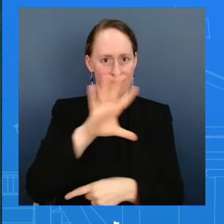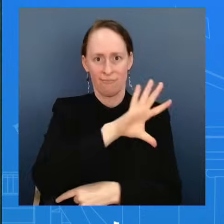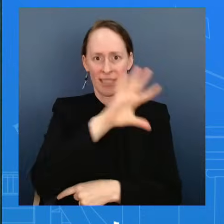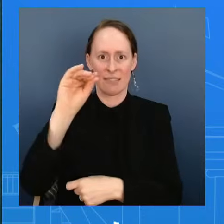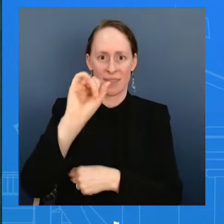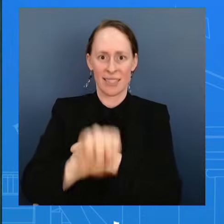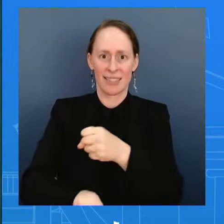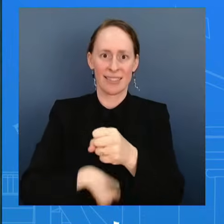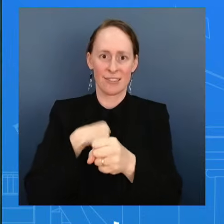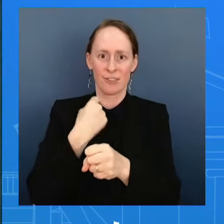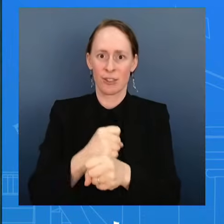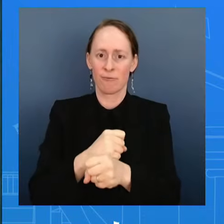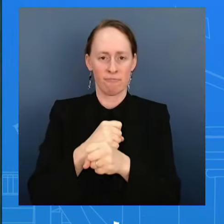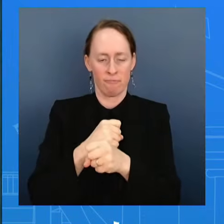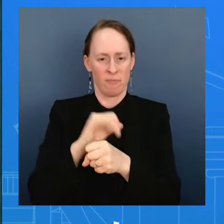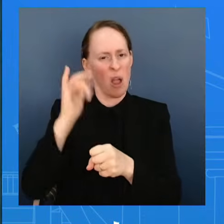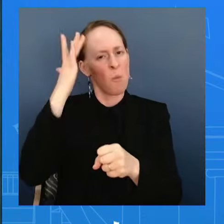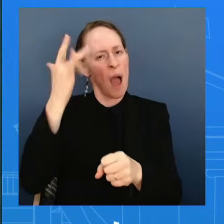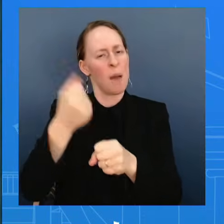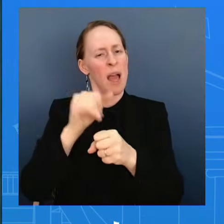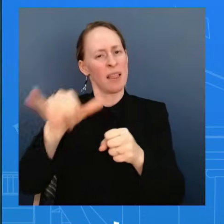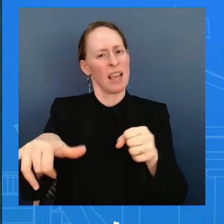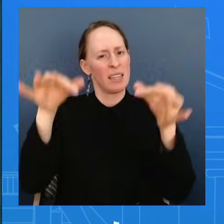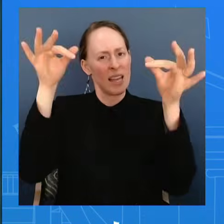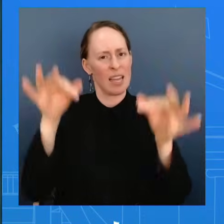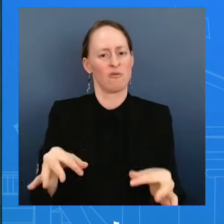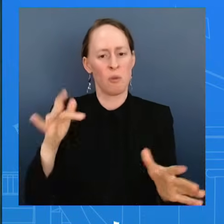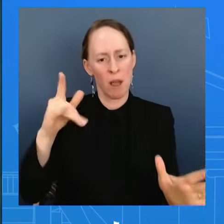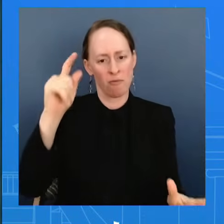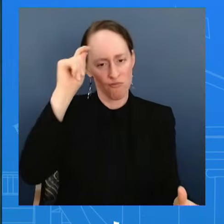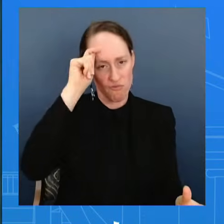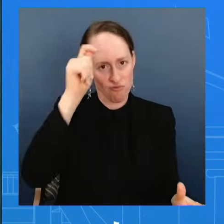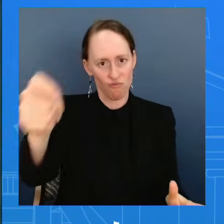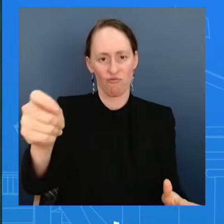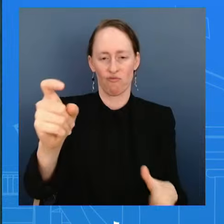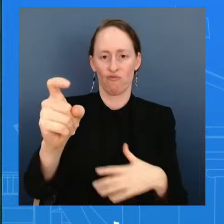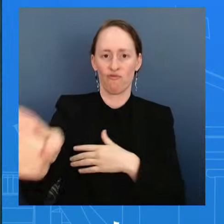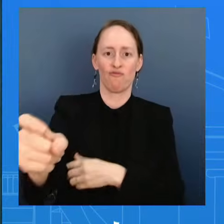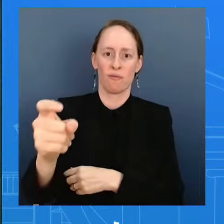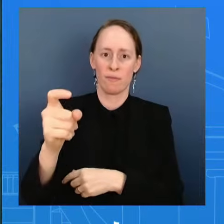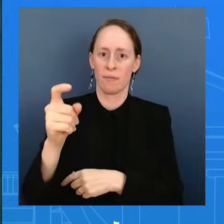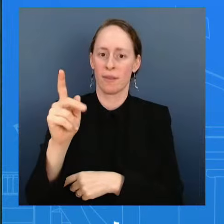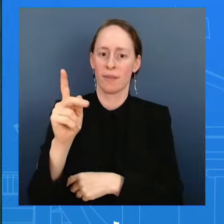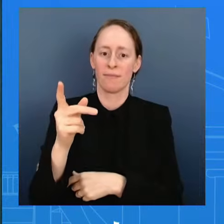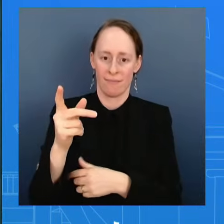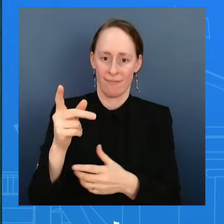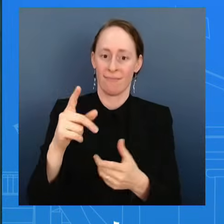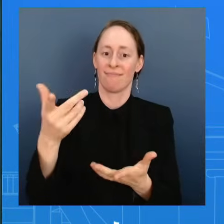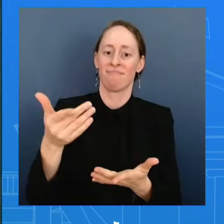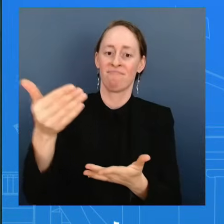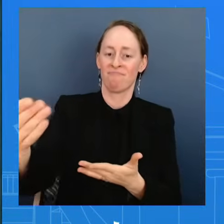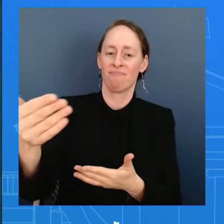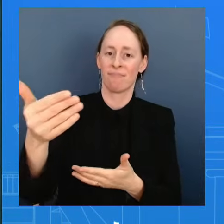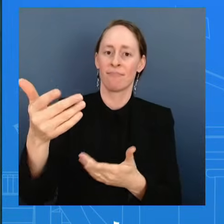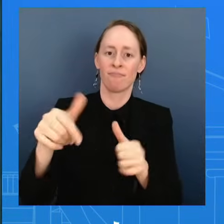and stand ready to consider ways to bolster these efforts jointly with our international partners. The Press: Thank you.